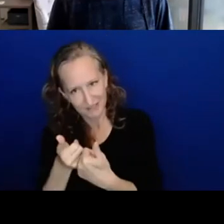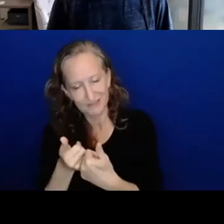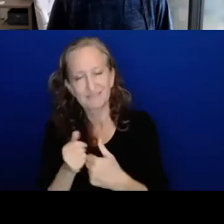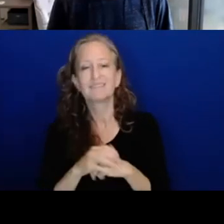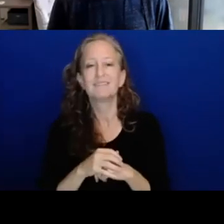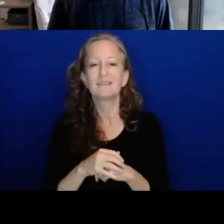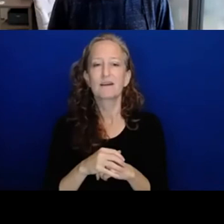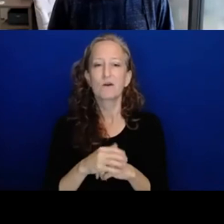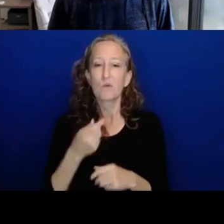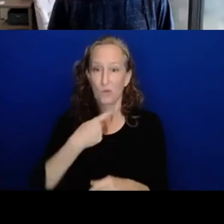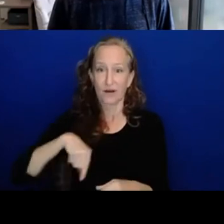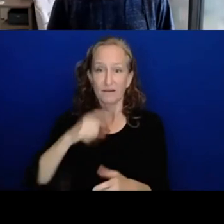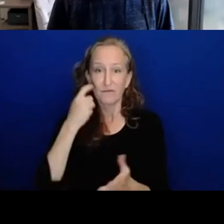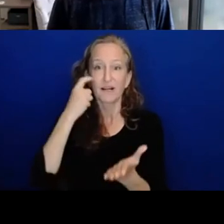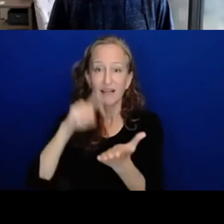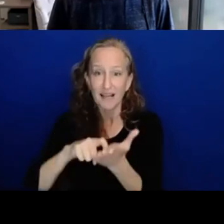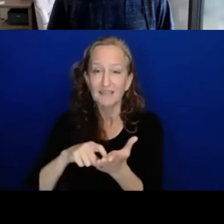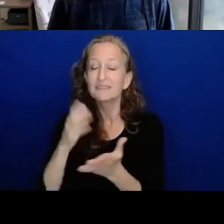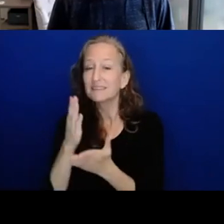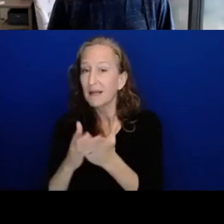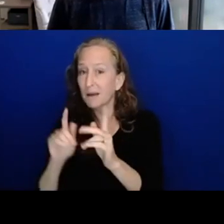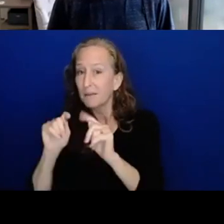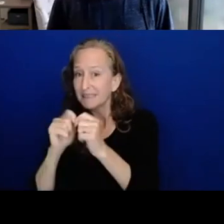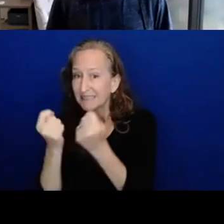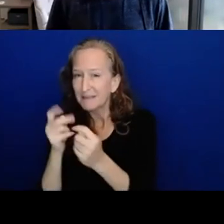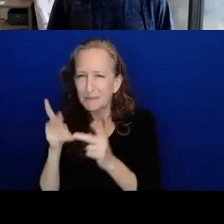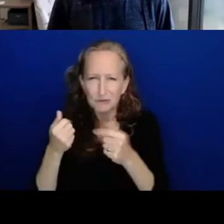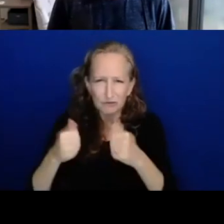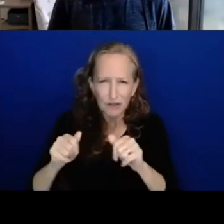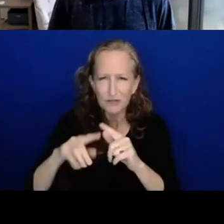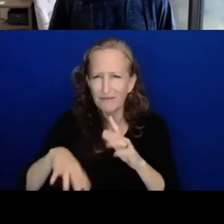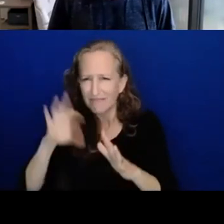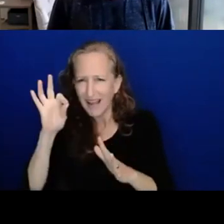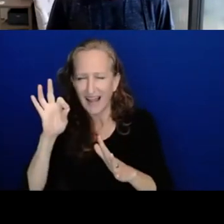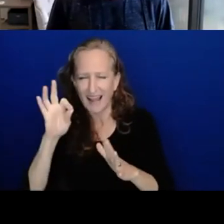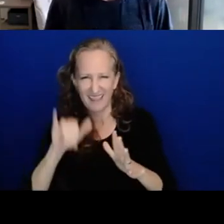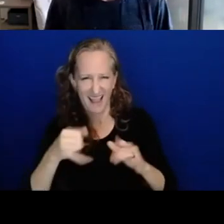is we have teammates that are trying to find their way in reestablishing boundaries between